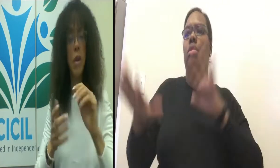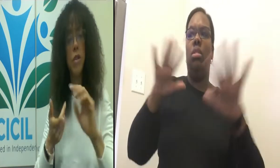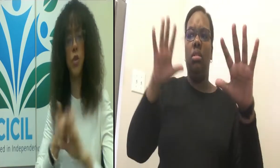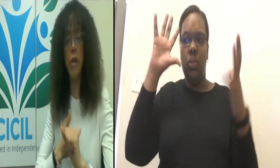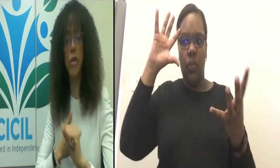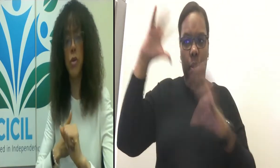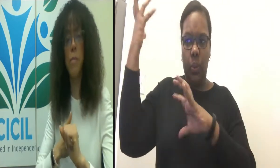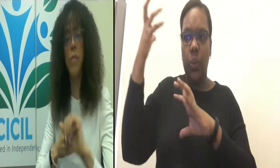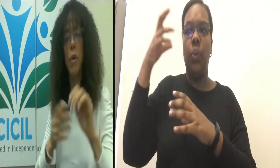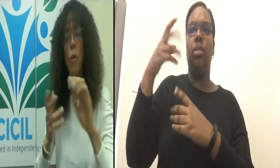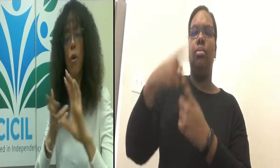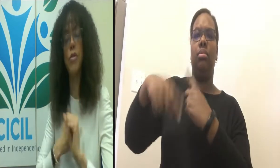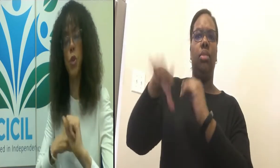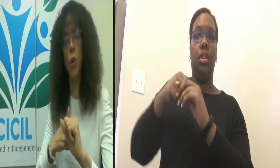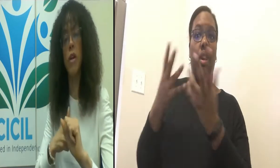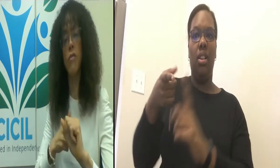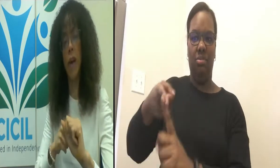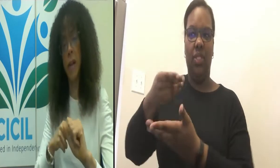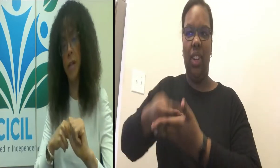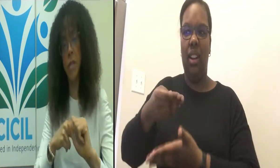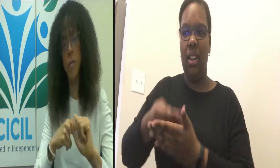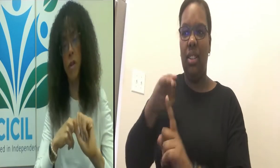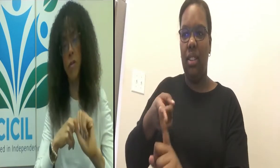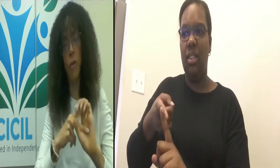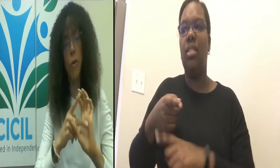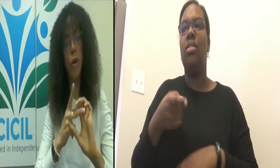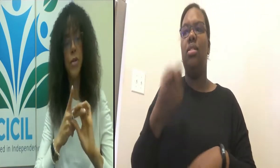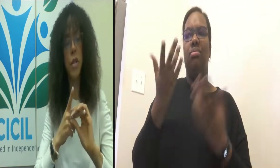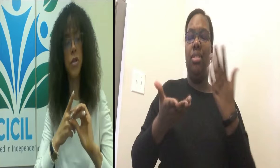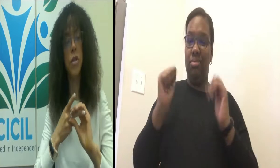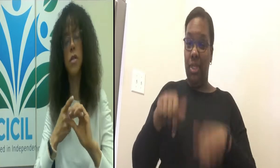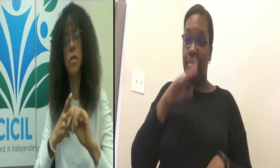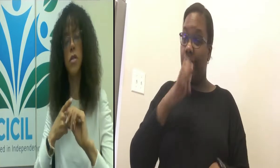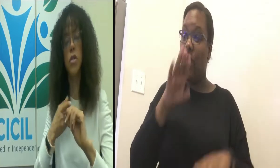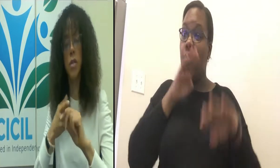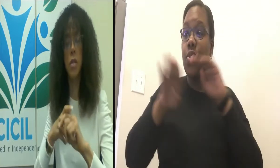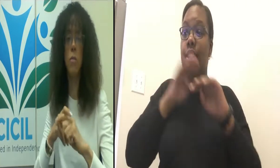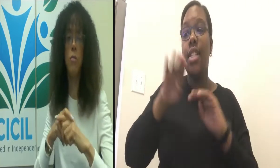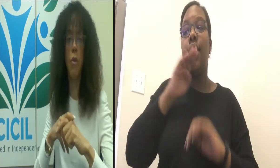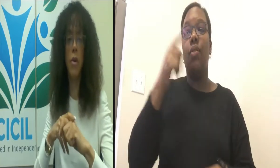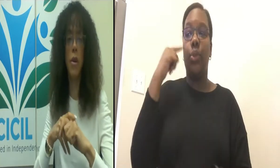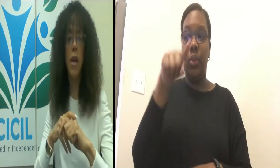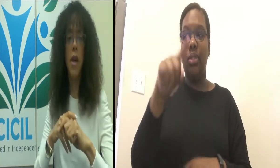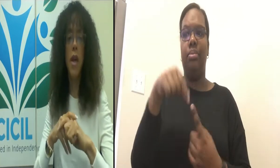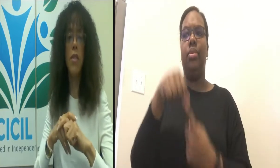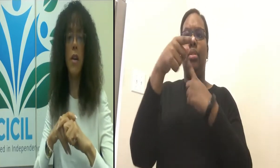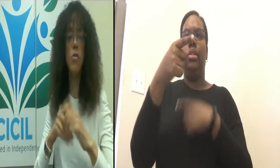organization but if you are interested in being a treasurer or in joining a